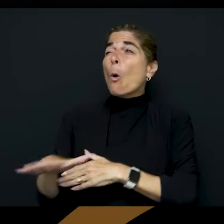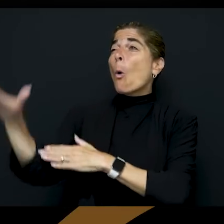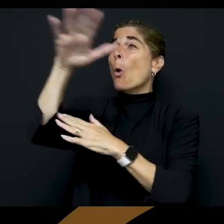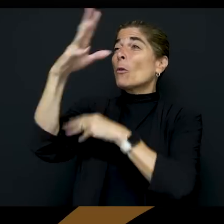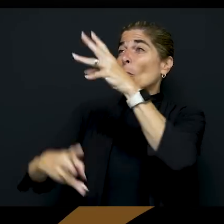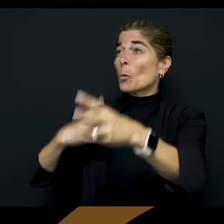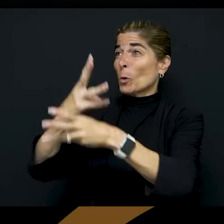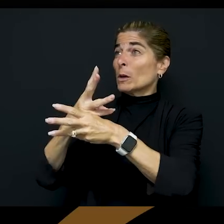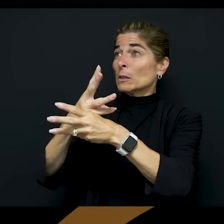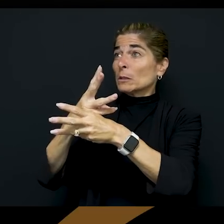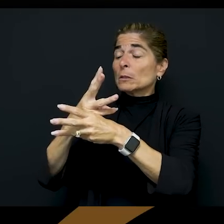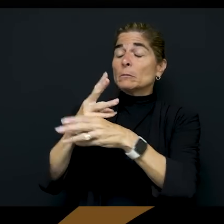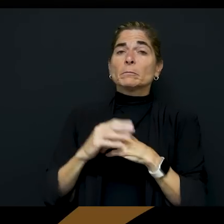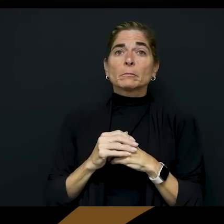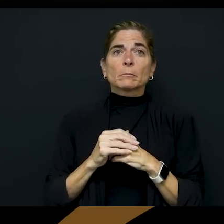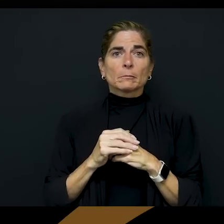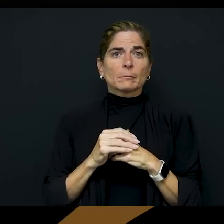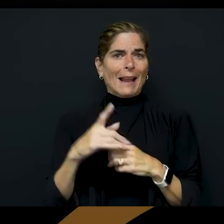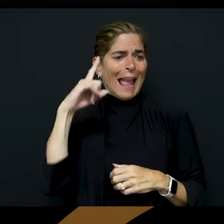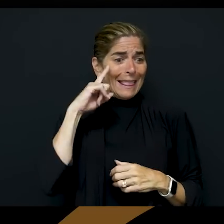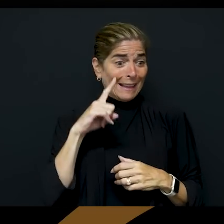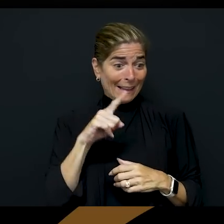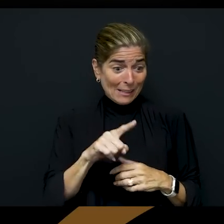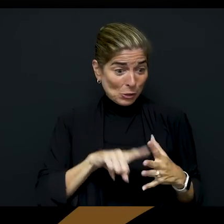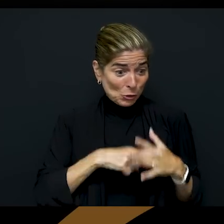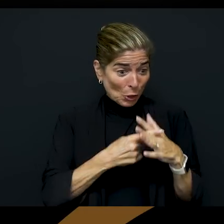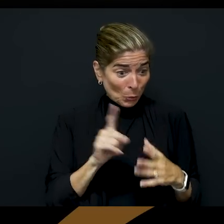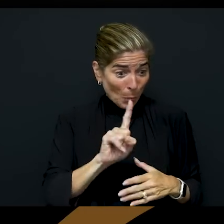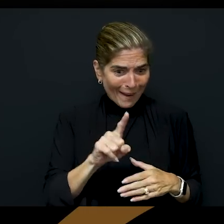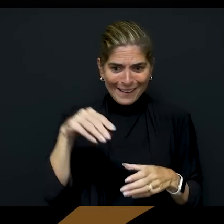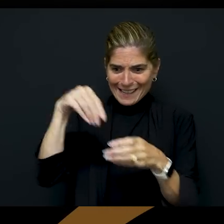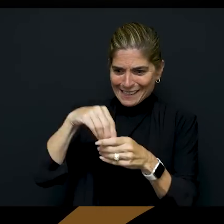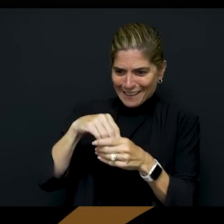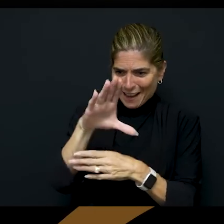I think that so much of that starts on the inside, with us.